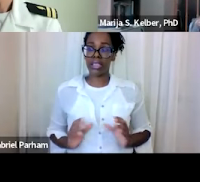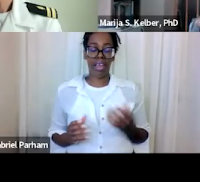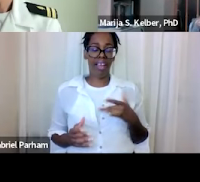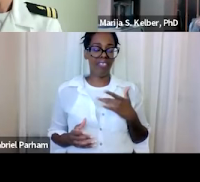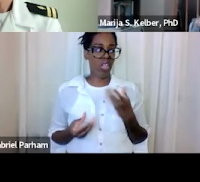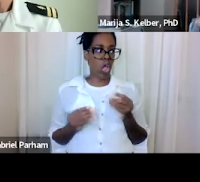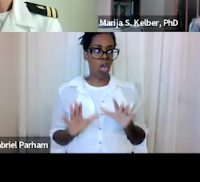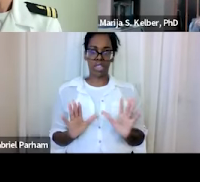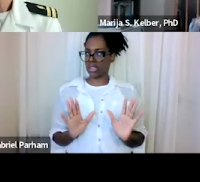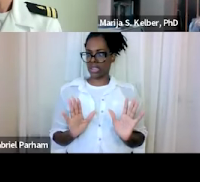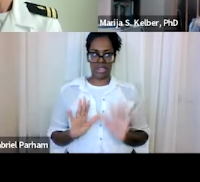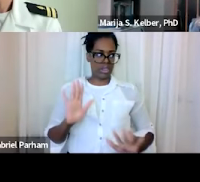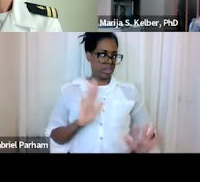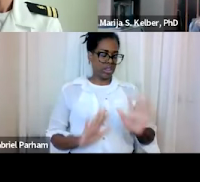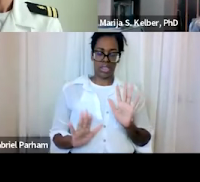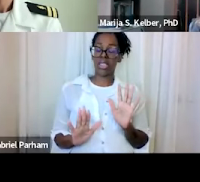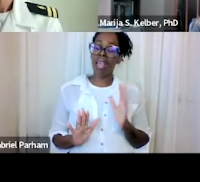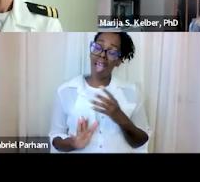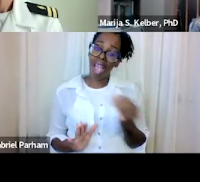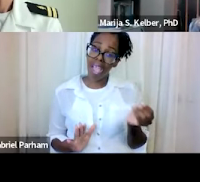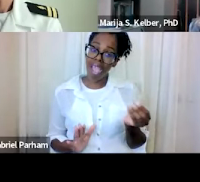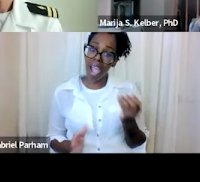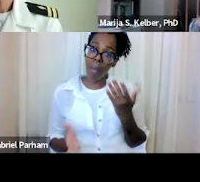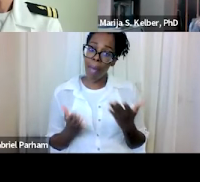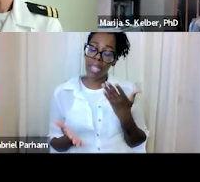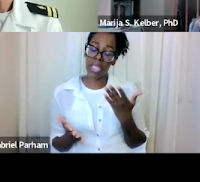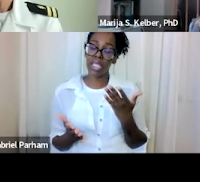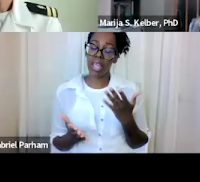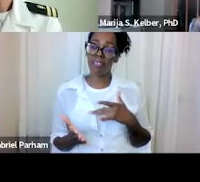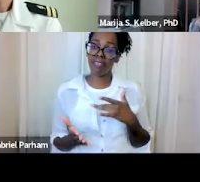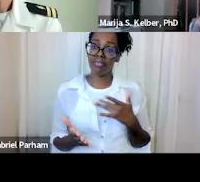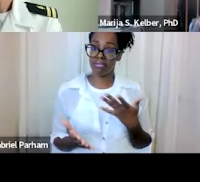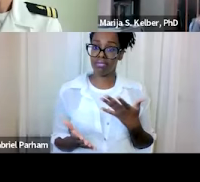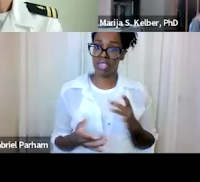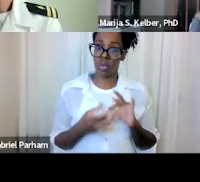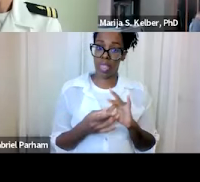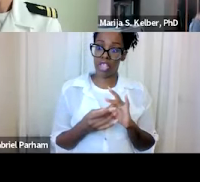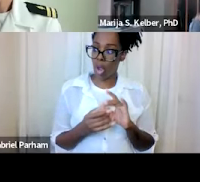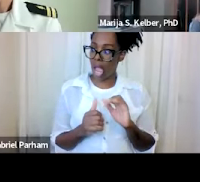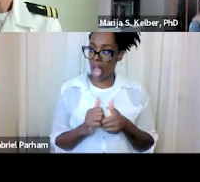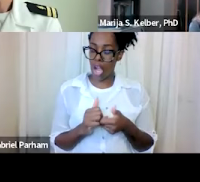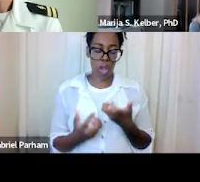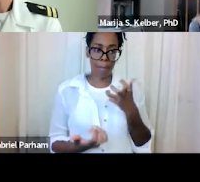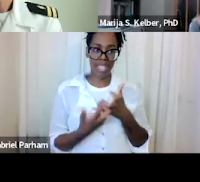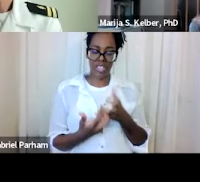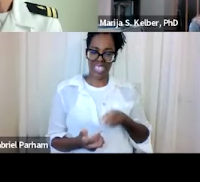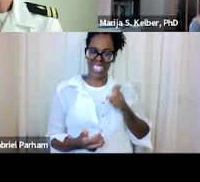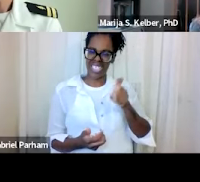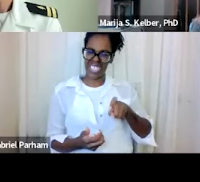This also has to do with whether or not how we get our needs met. If you think about Maslow's hierarchy of needs,